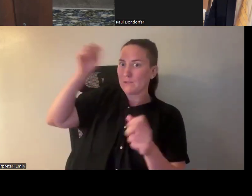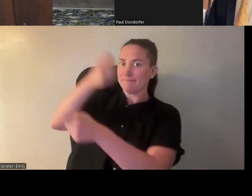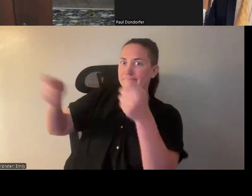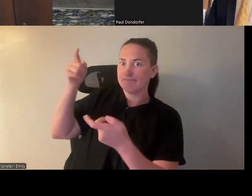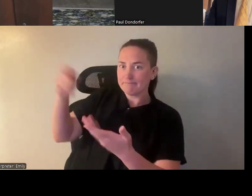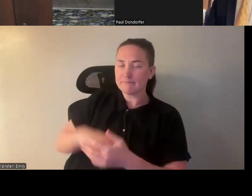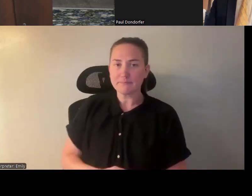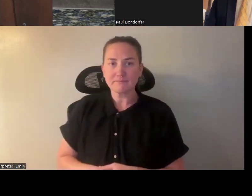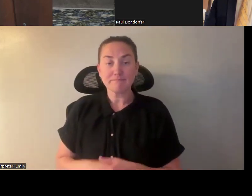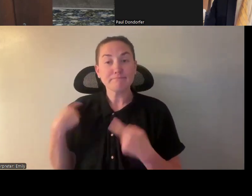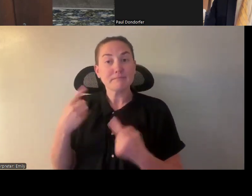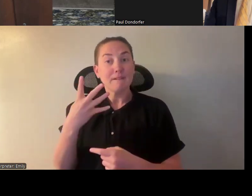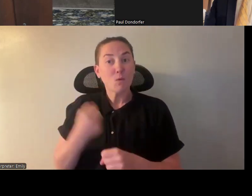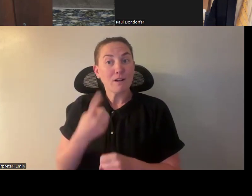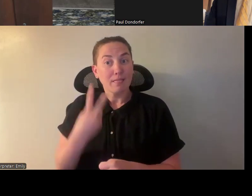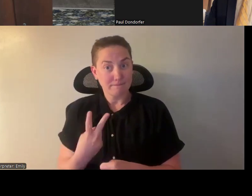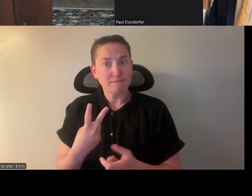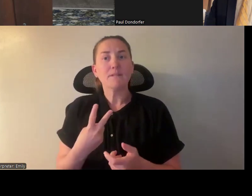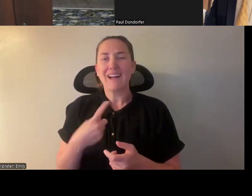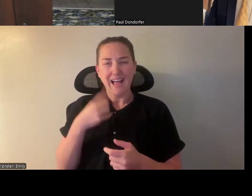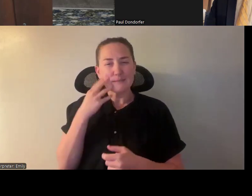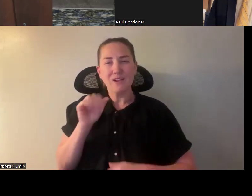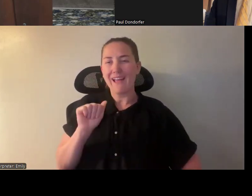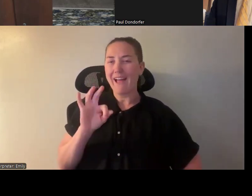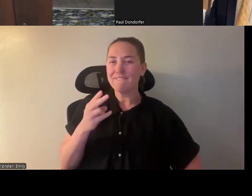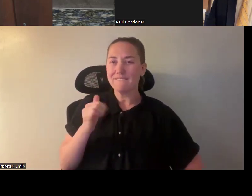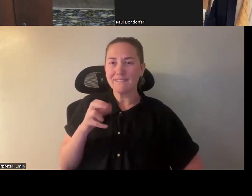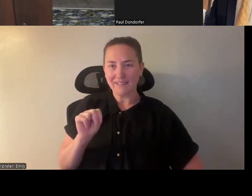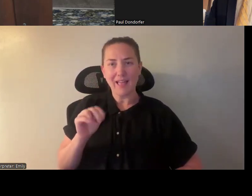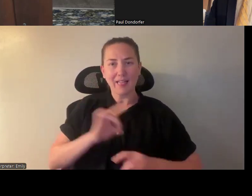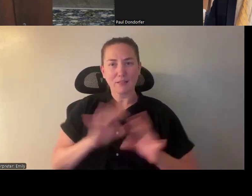you know in these four and a half years of work I dealt with the Afghan crisis in 2021 the Ukrainian